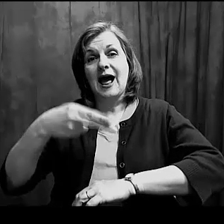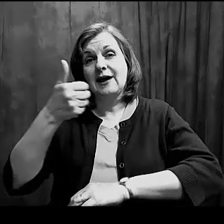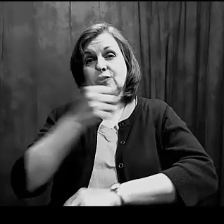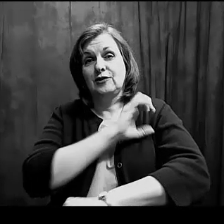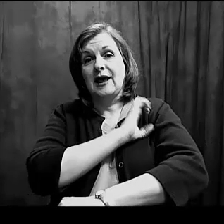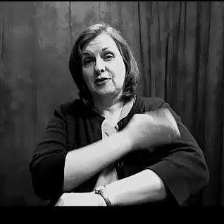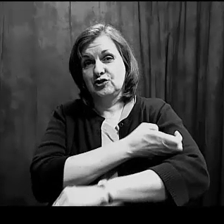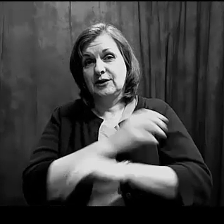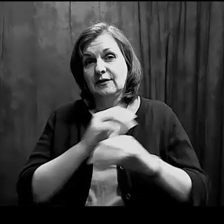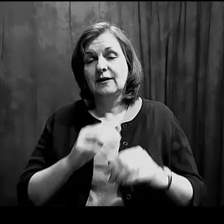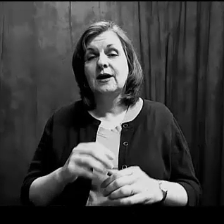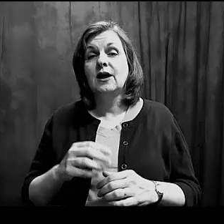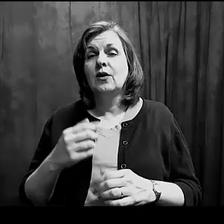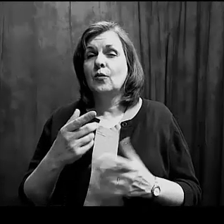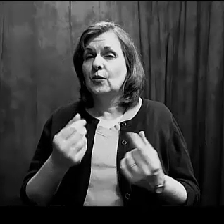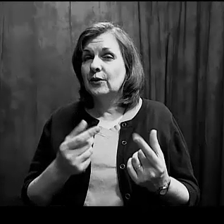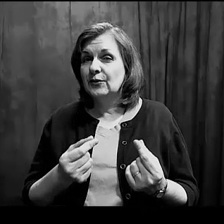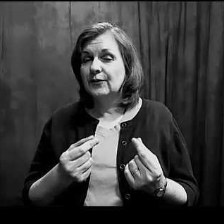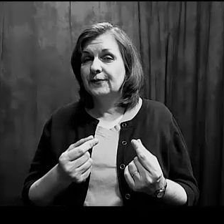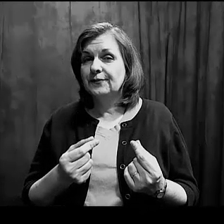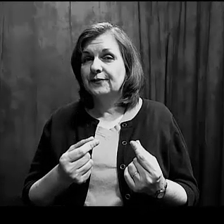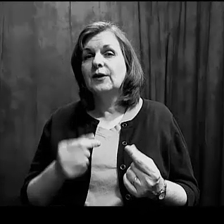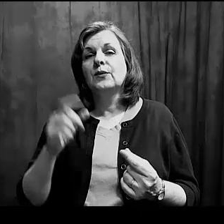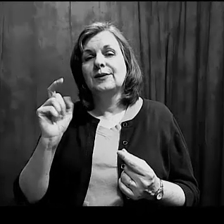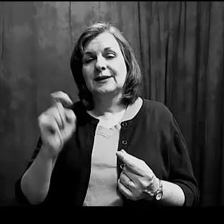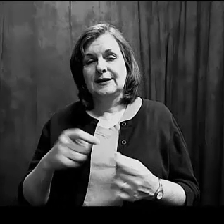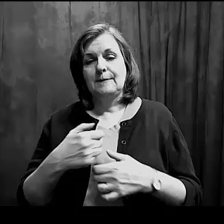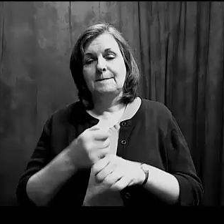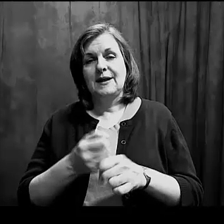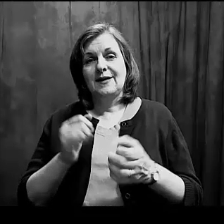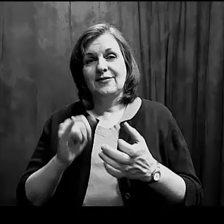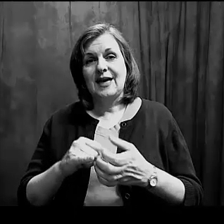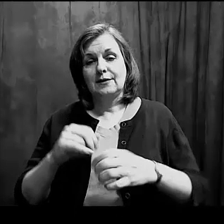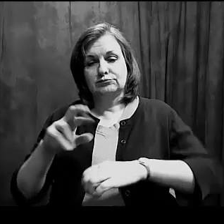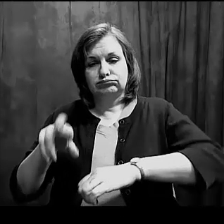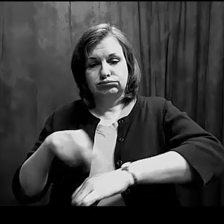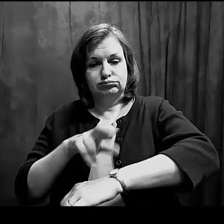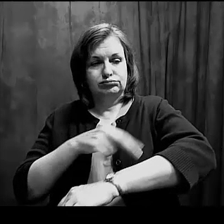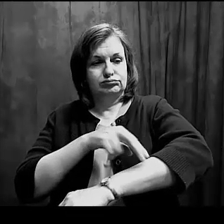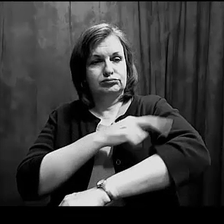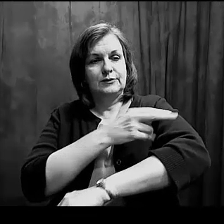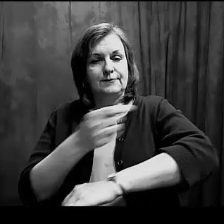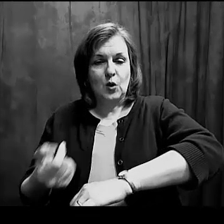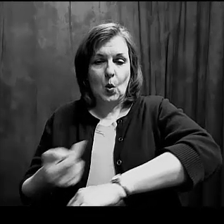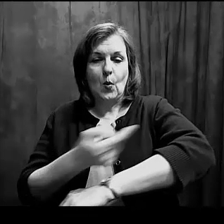what we need to do is find a way to make that reaction happen